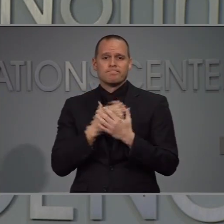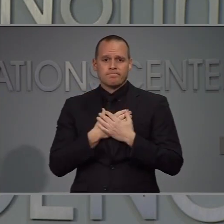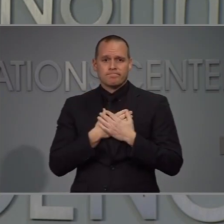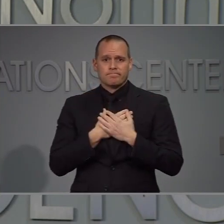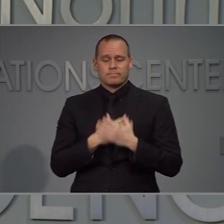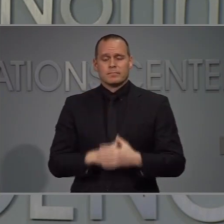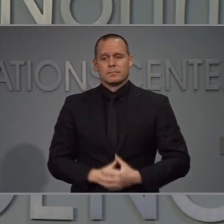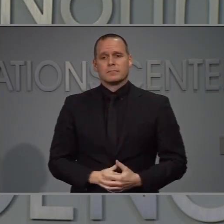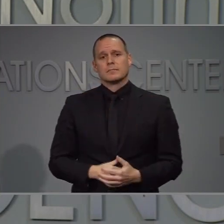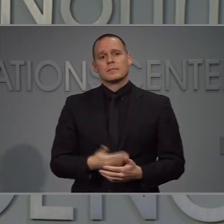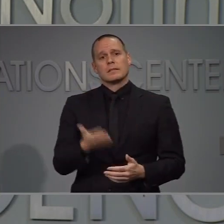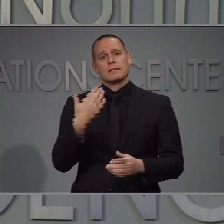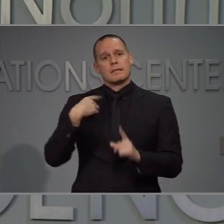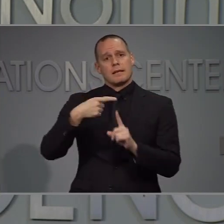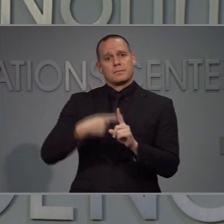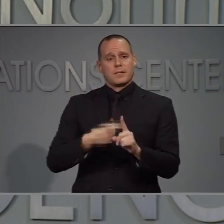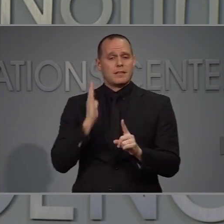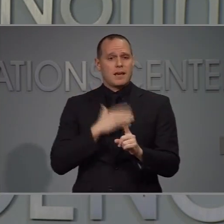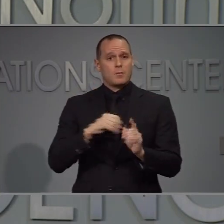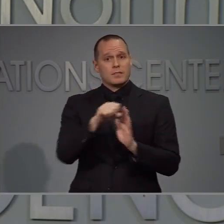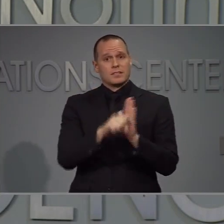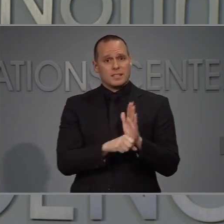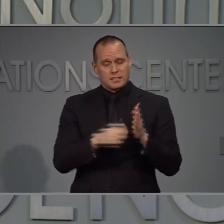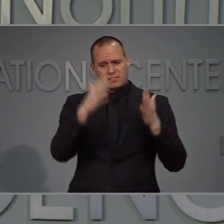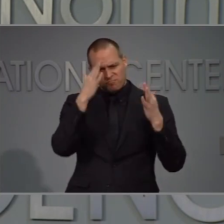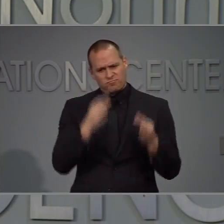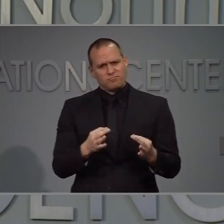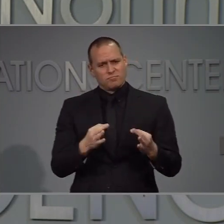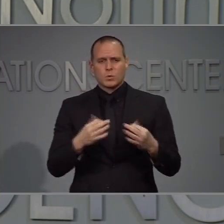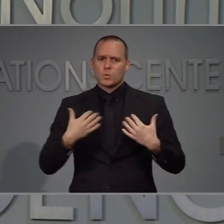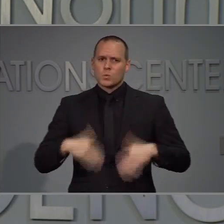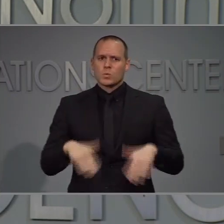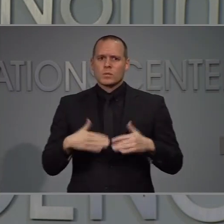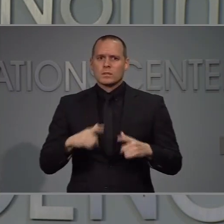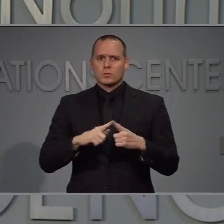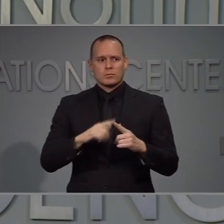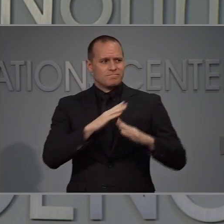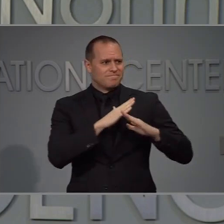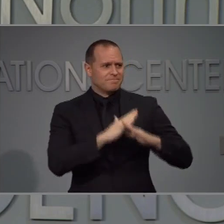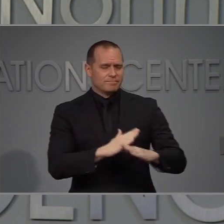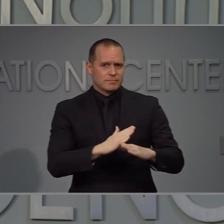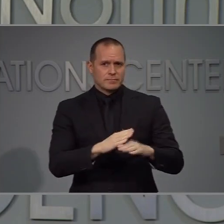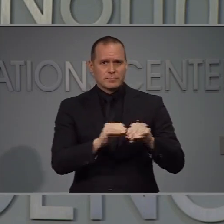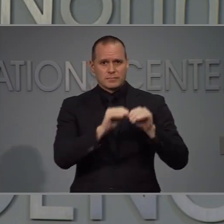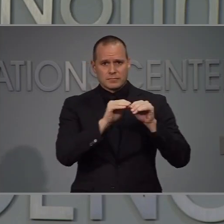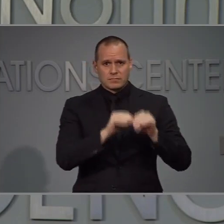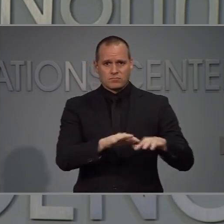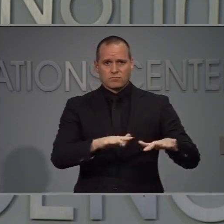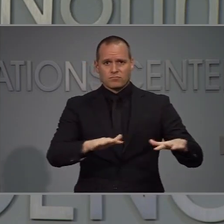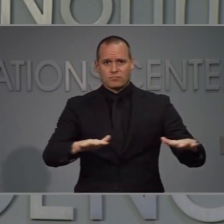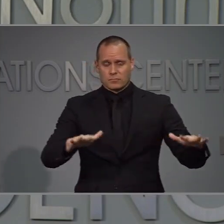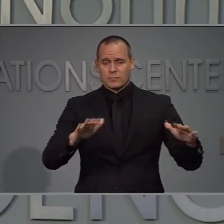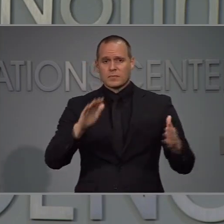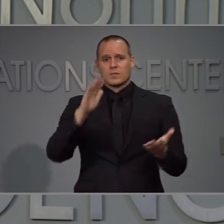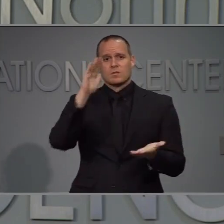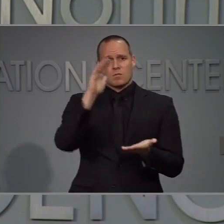DEATHS. OUR PRAYERS GO OUT TO THEIR FAMILIES.